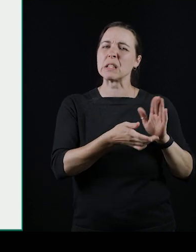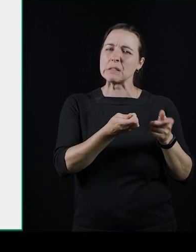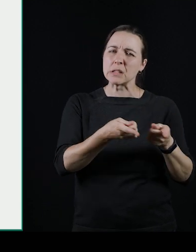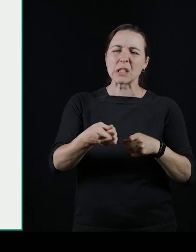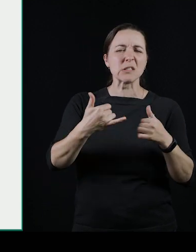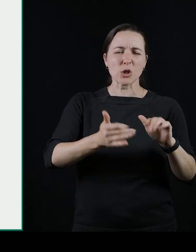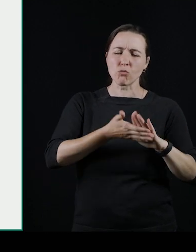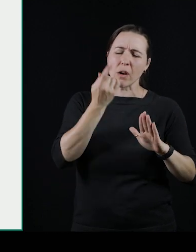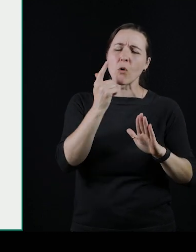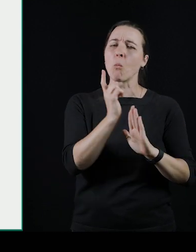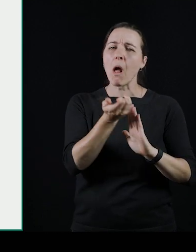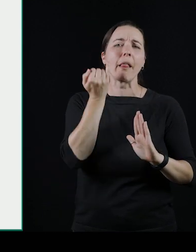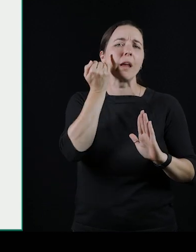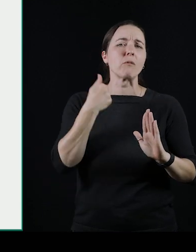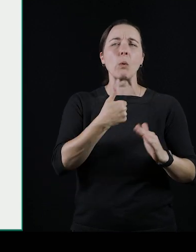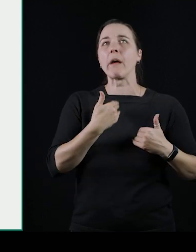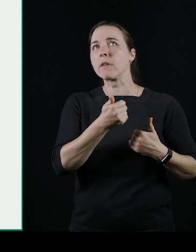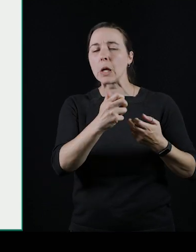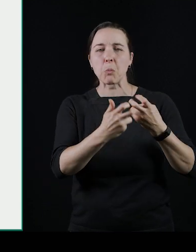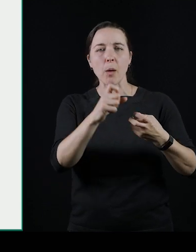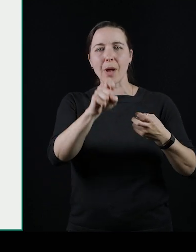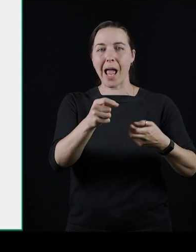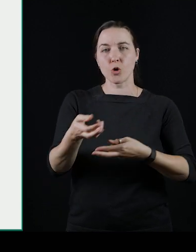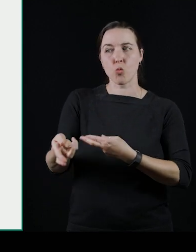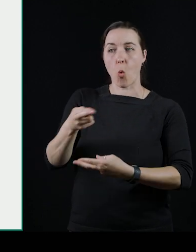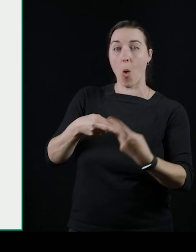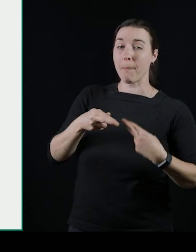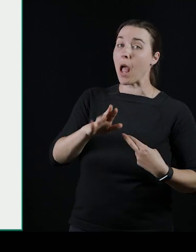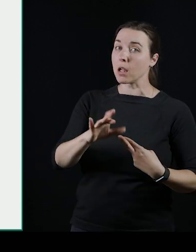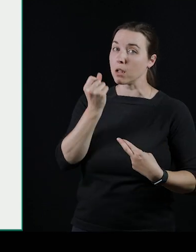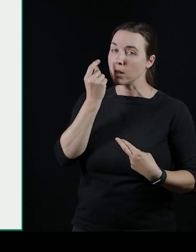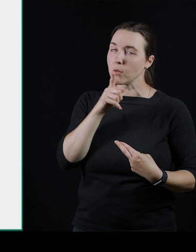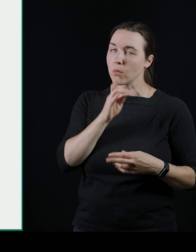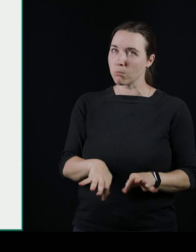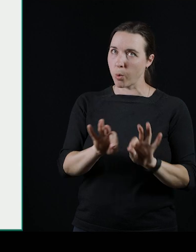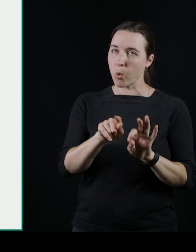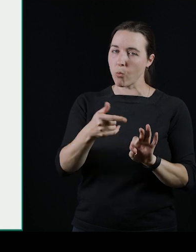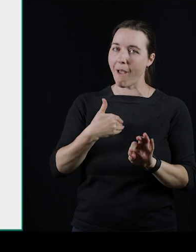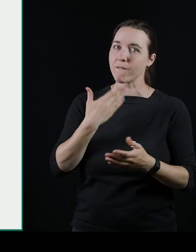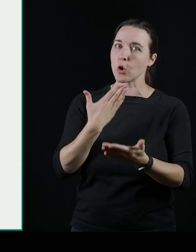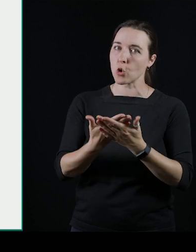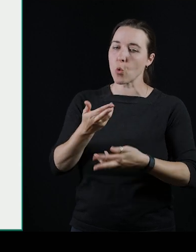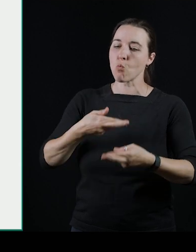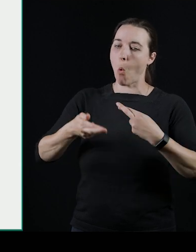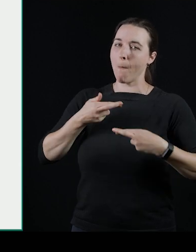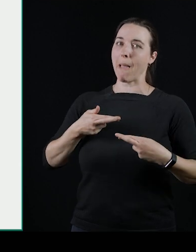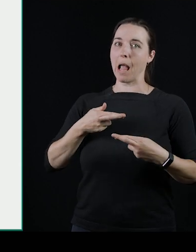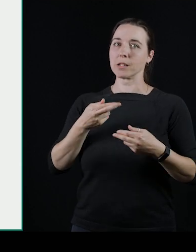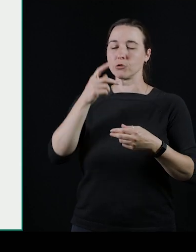in case we encountered issues and had to roll back. So it's really important that you have a good rollback strategy if things